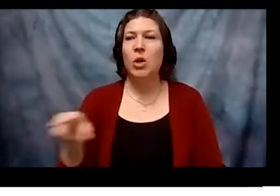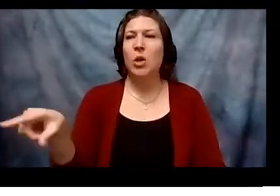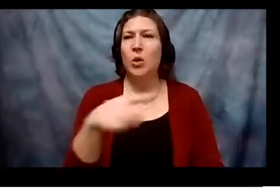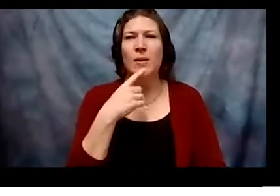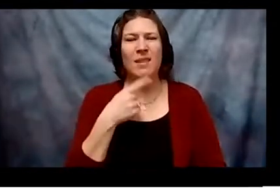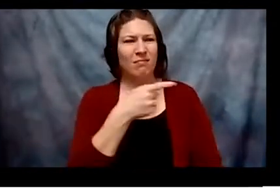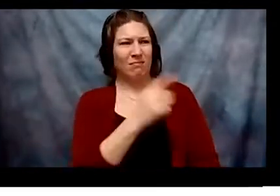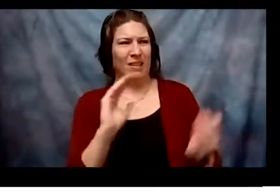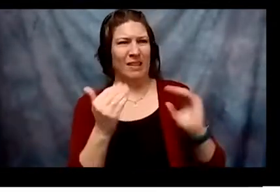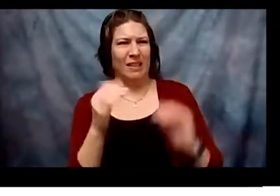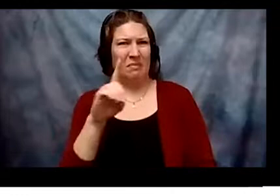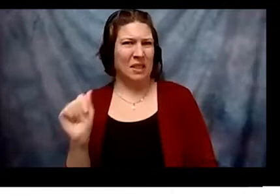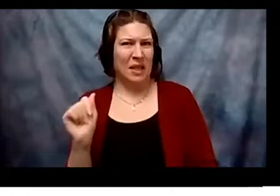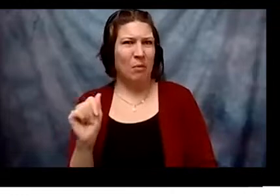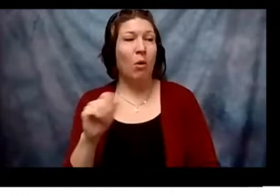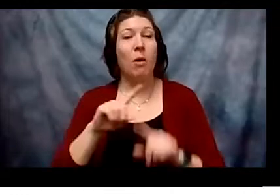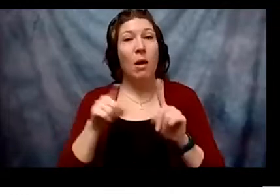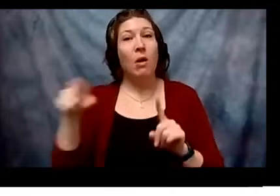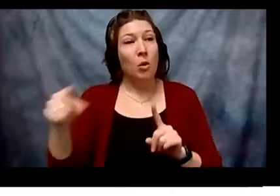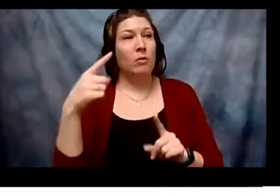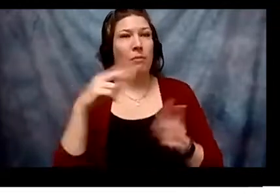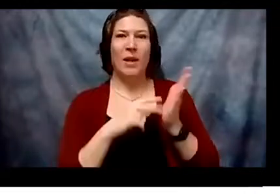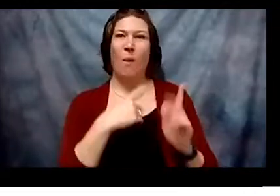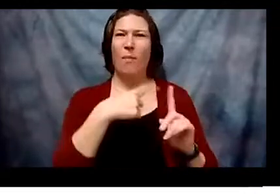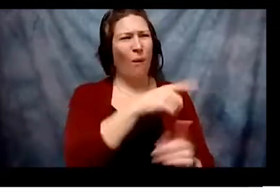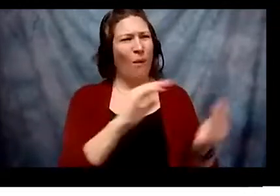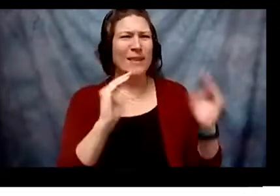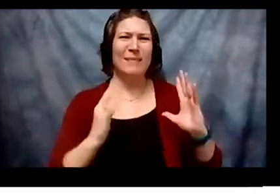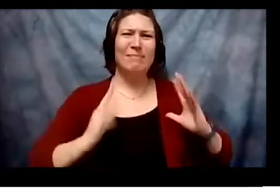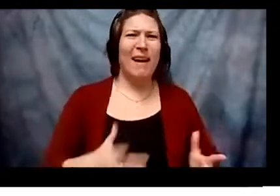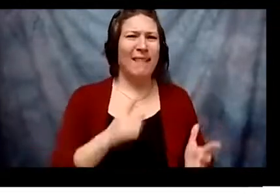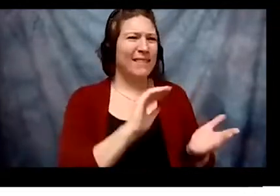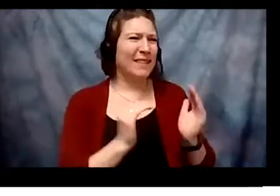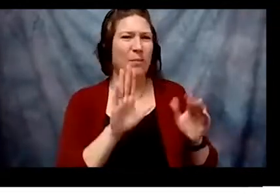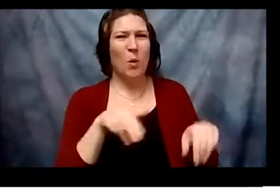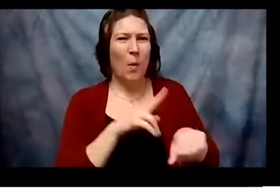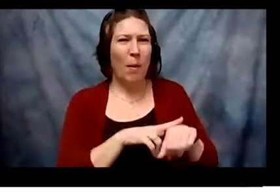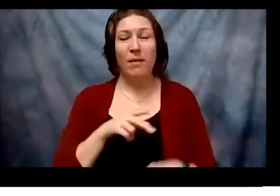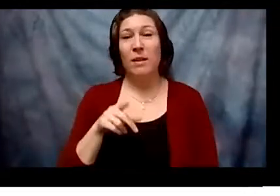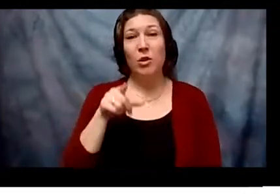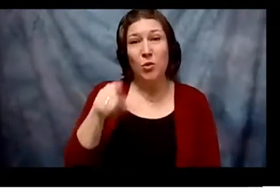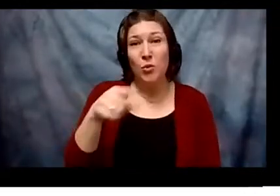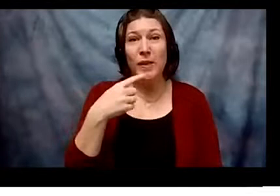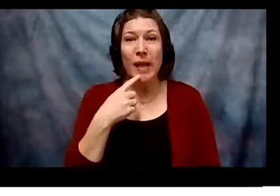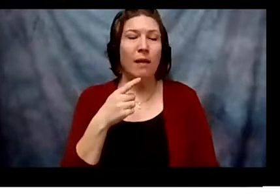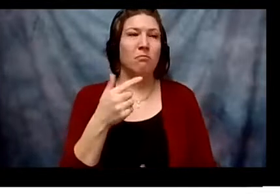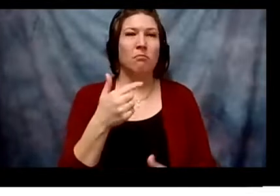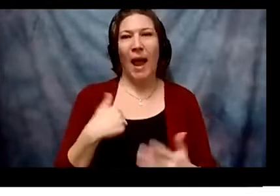And you mean that as a compliment. You say, I'm attractive. Even though I have